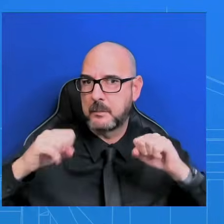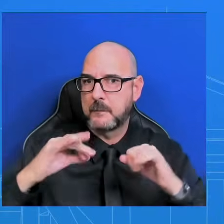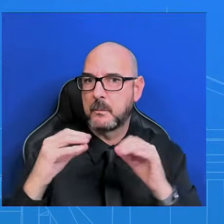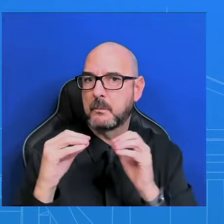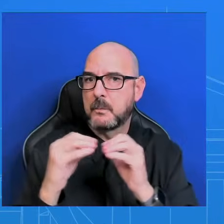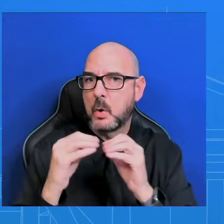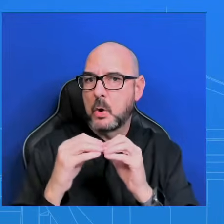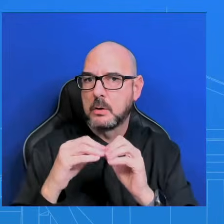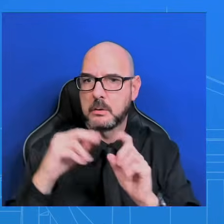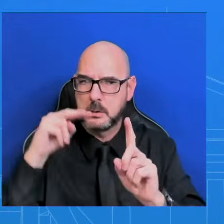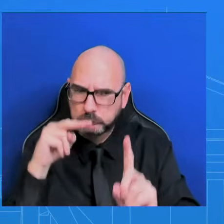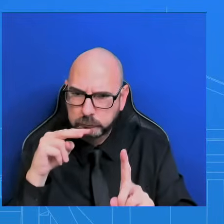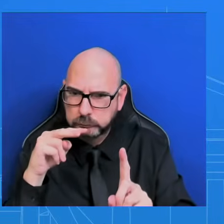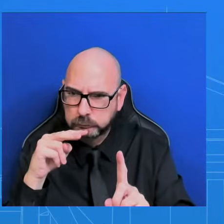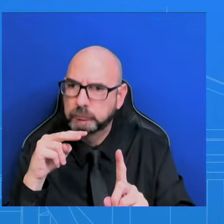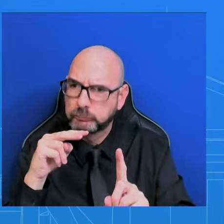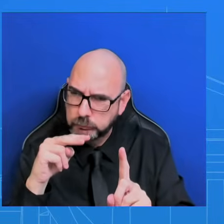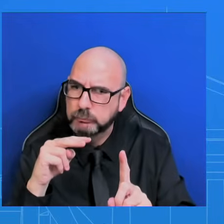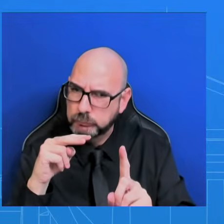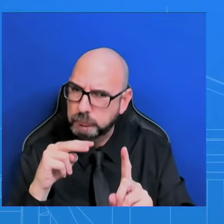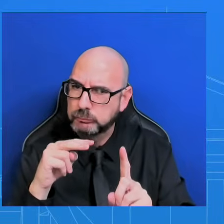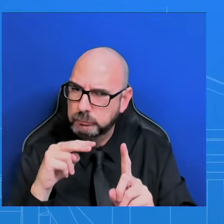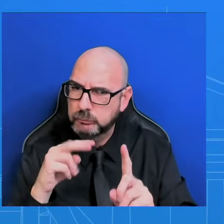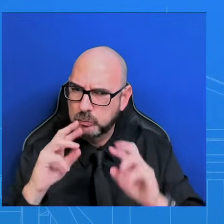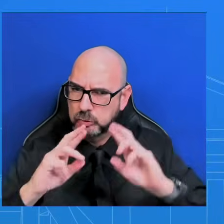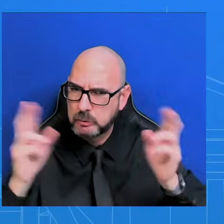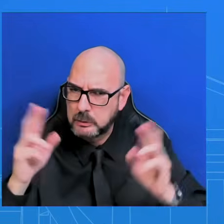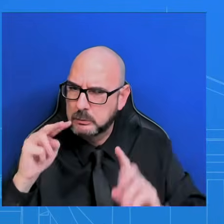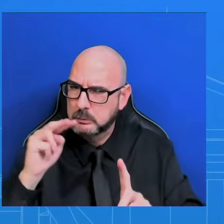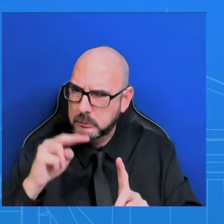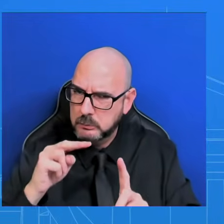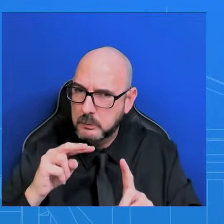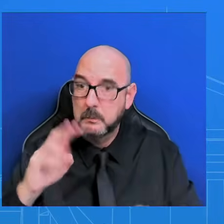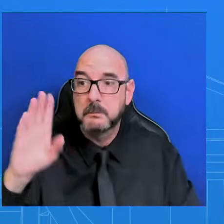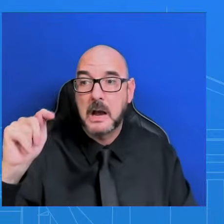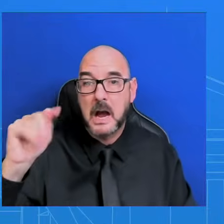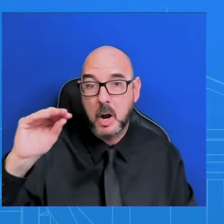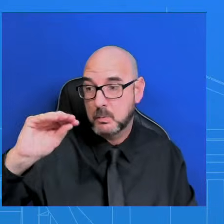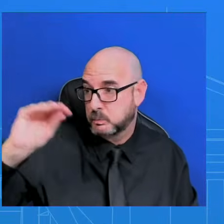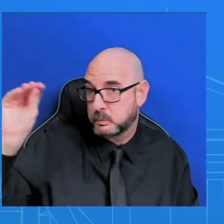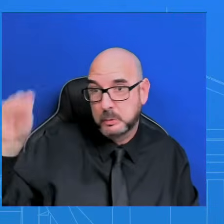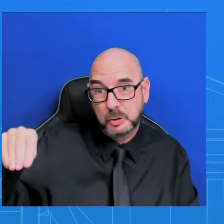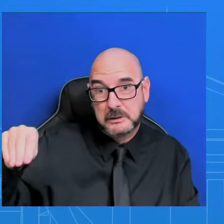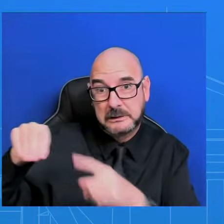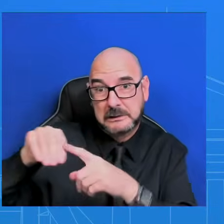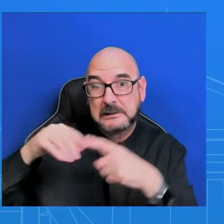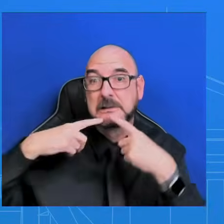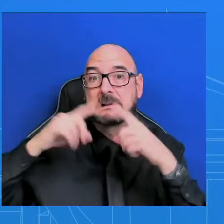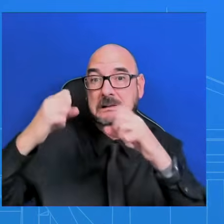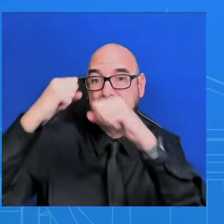But I -- I couldn't give you a percentage. That's really a better question for U.S. Central Command or for DOD to speak to. The Press: And you also said yesterday,